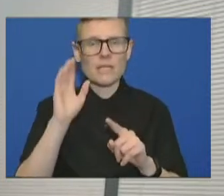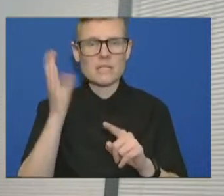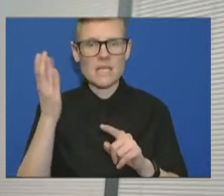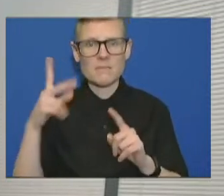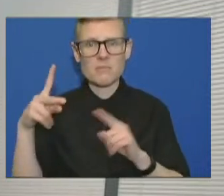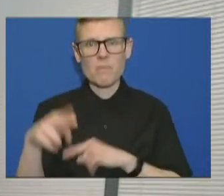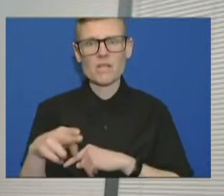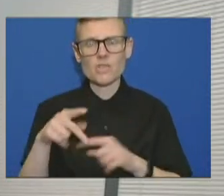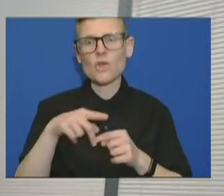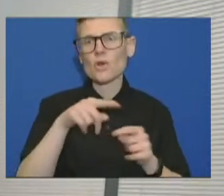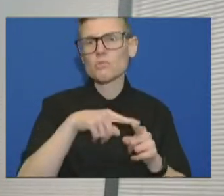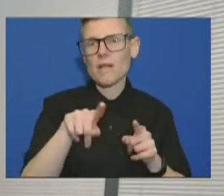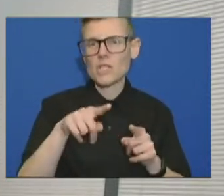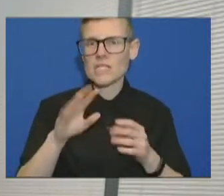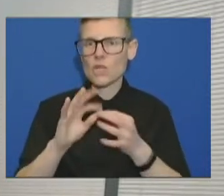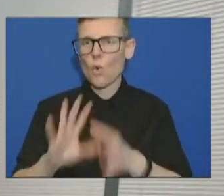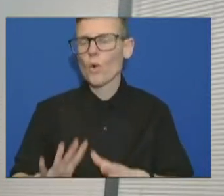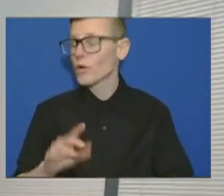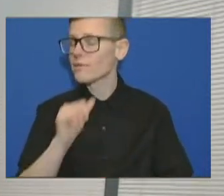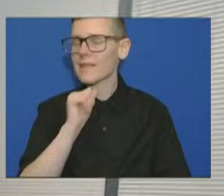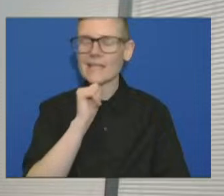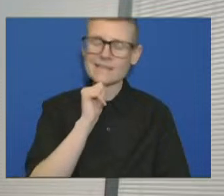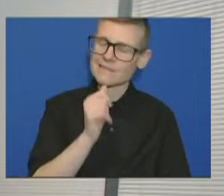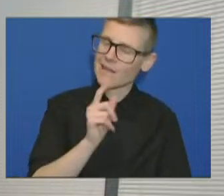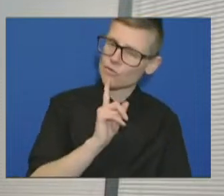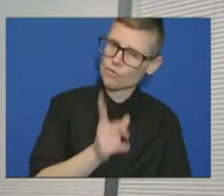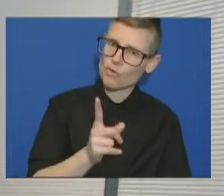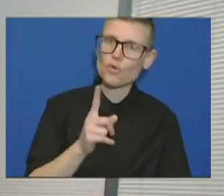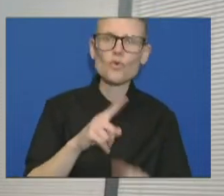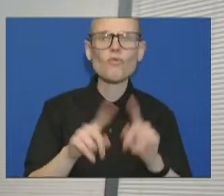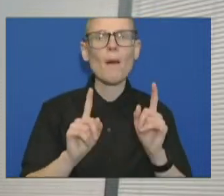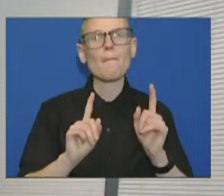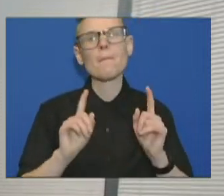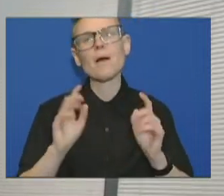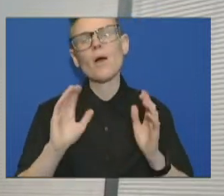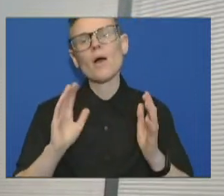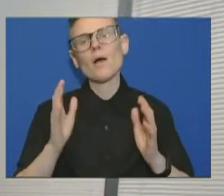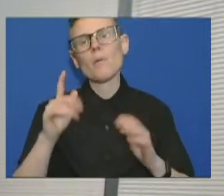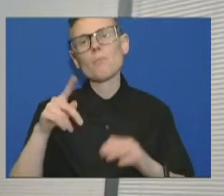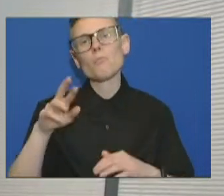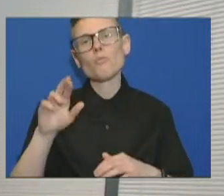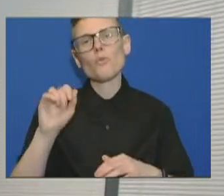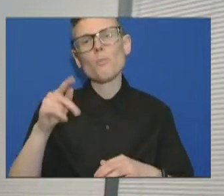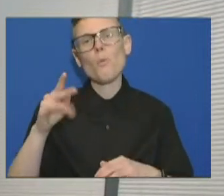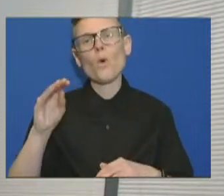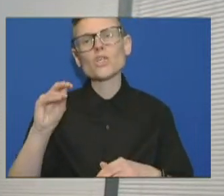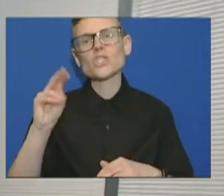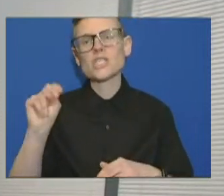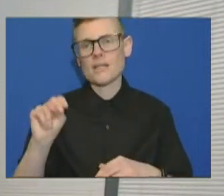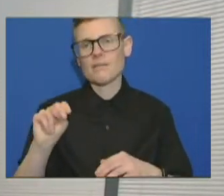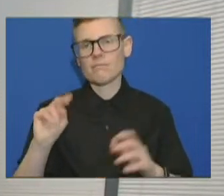goal of flattening central office, but it seems the majority of cuts are in specialists and coordinators.